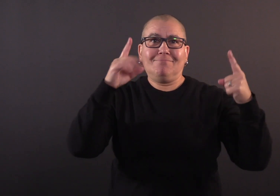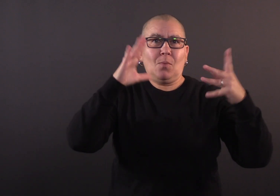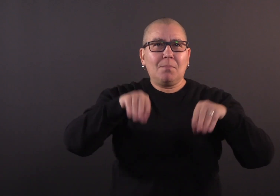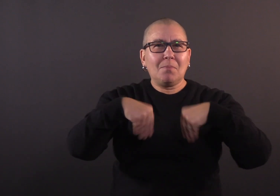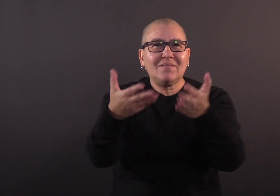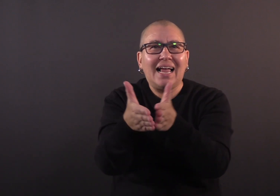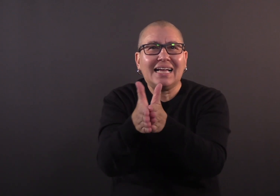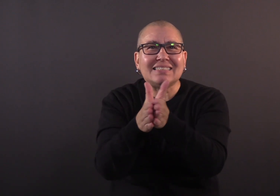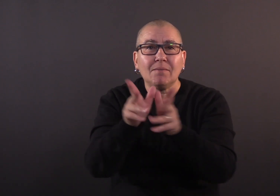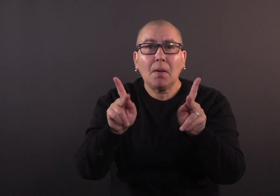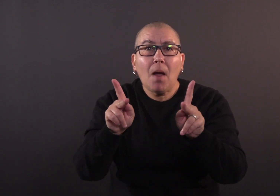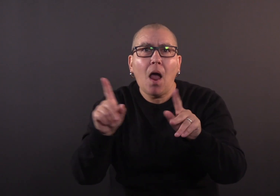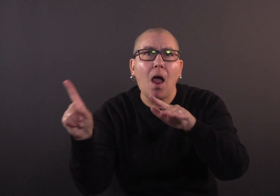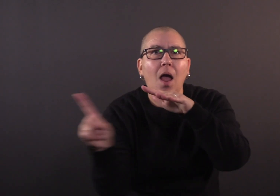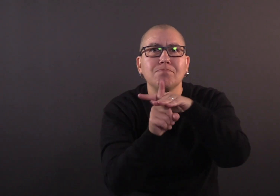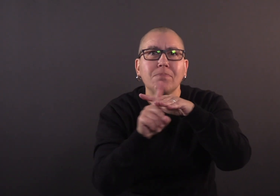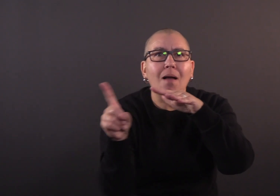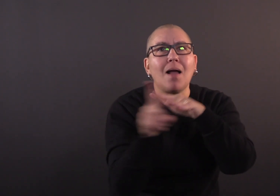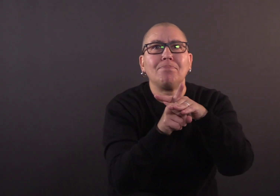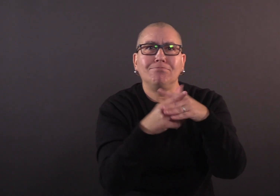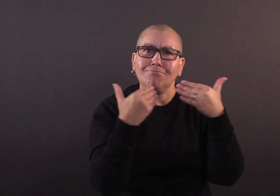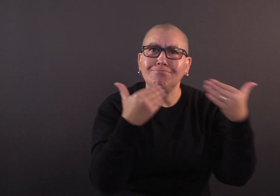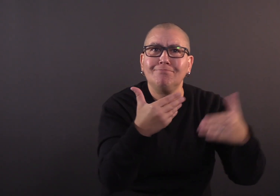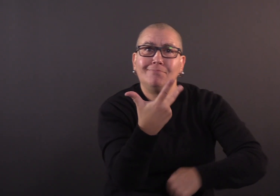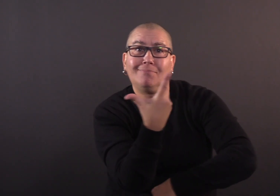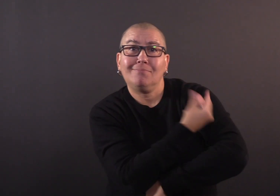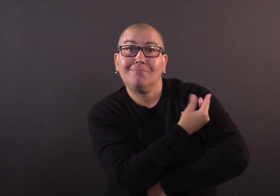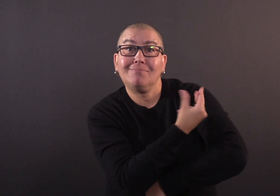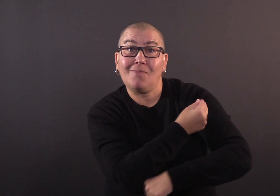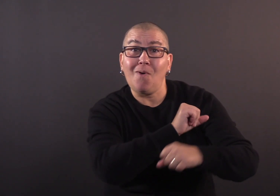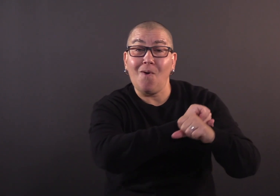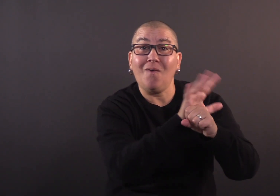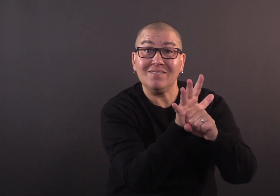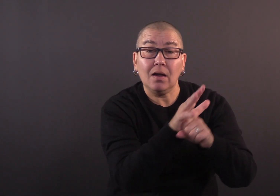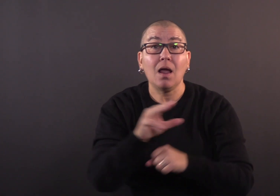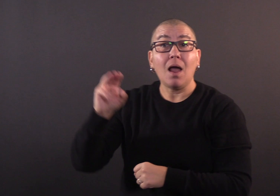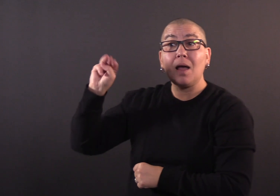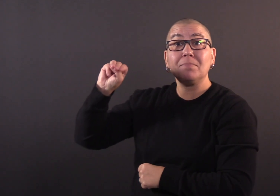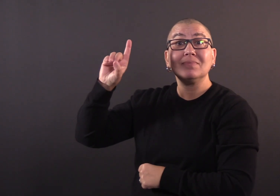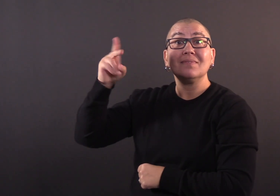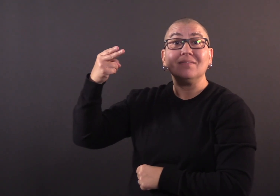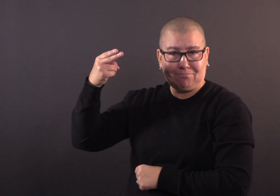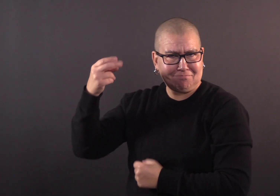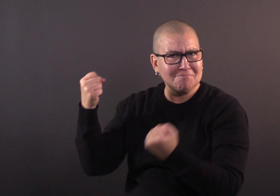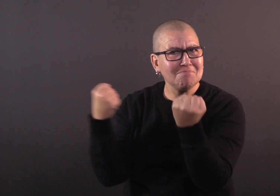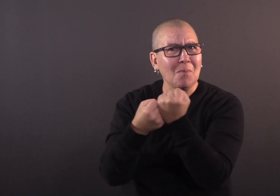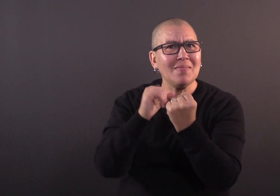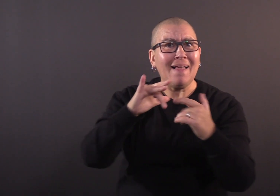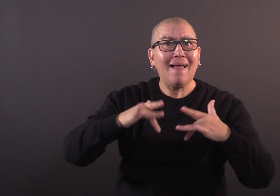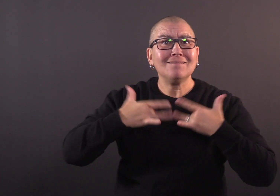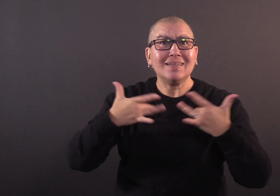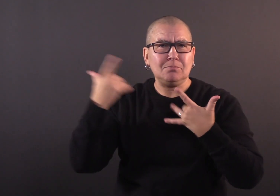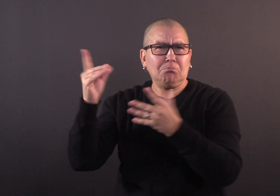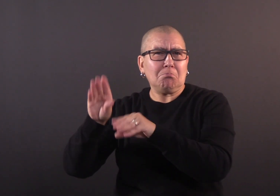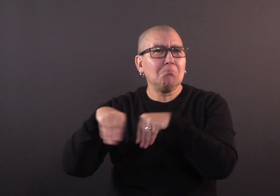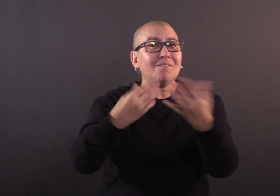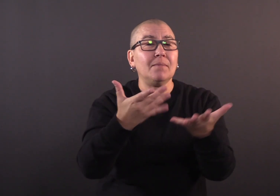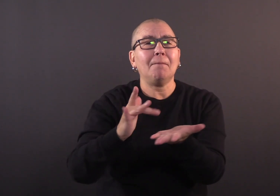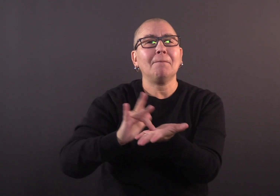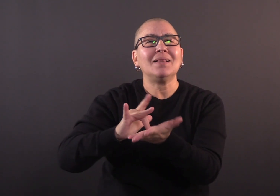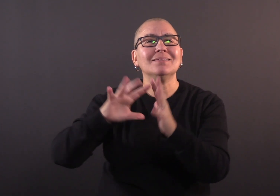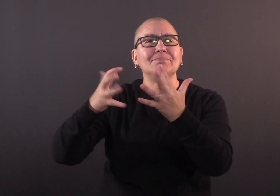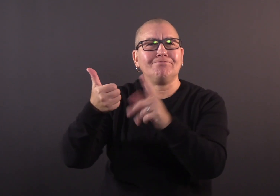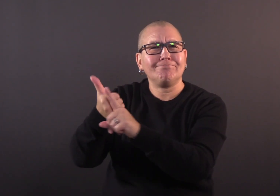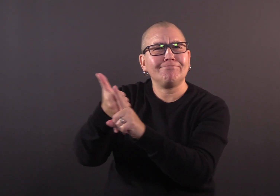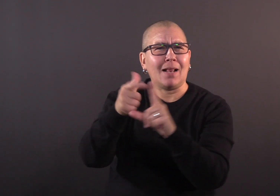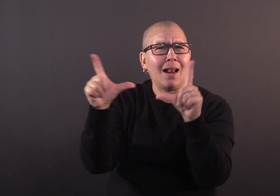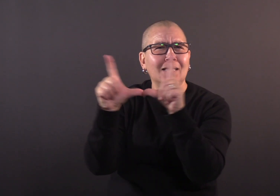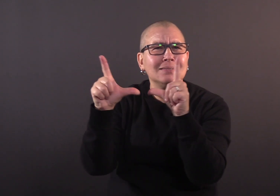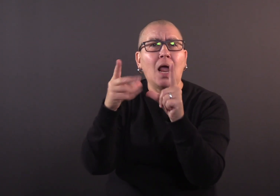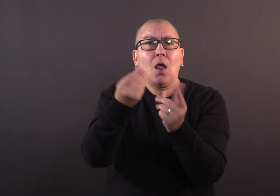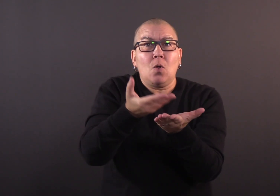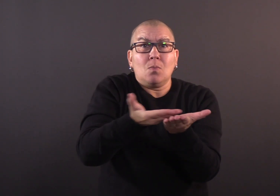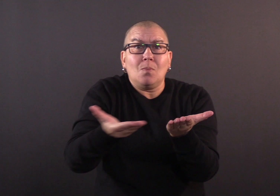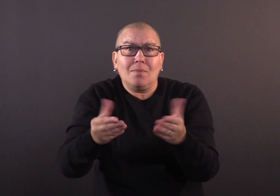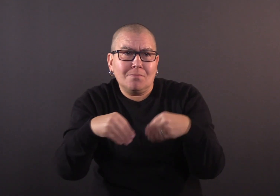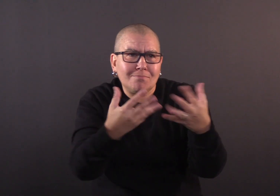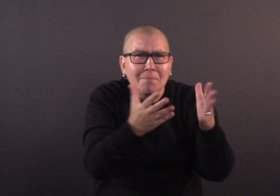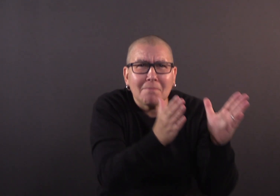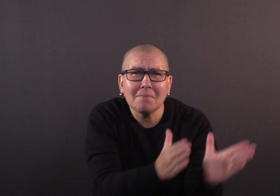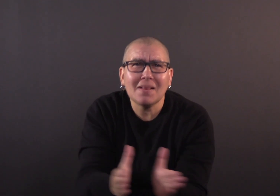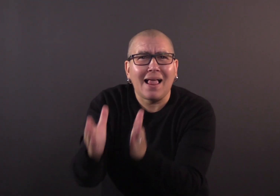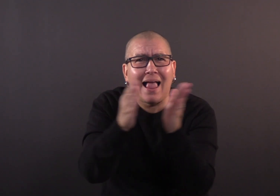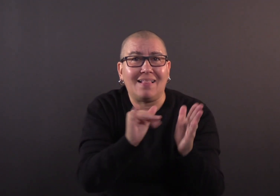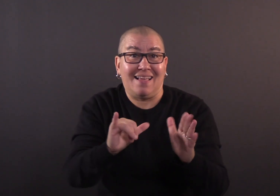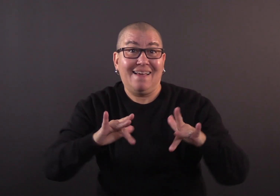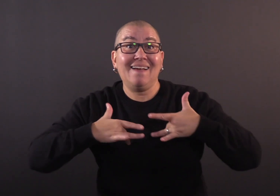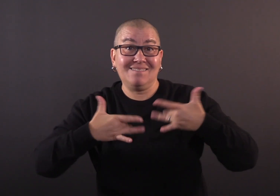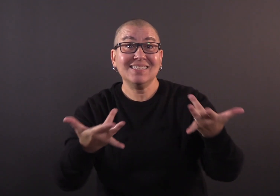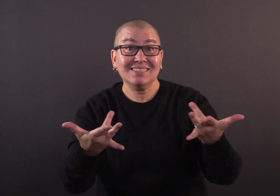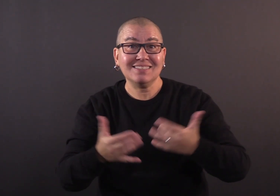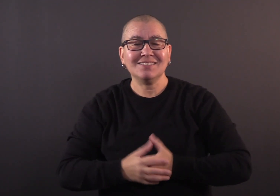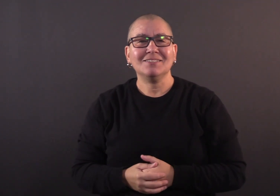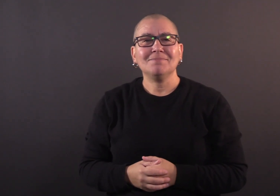their COVID-19 vaccination. MDH supported the event by providing a licensed medical team,